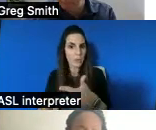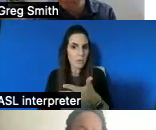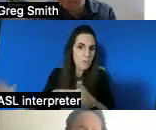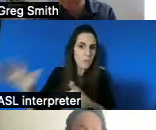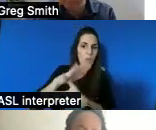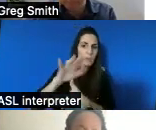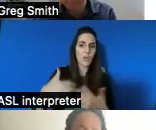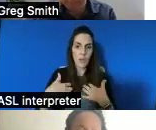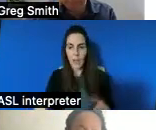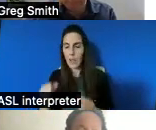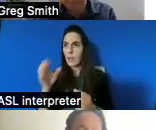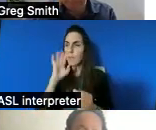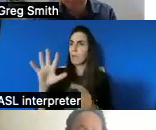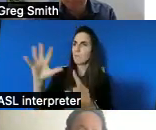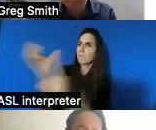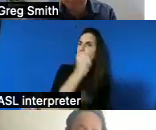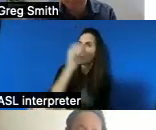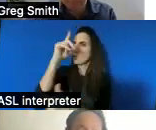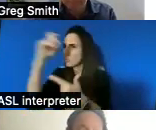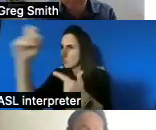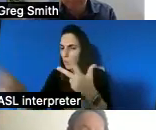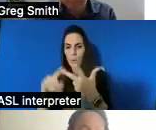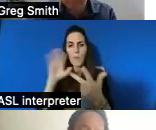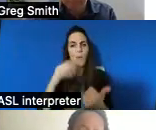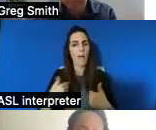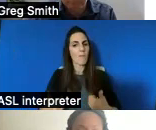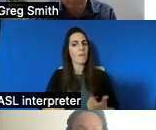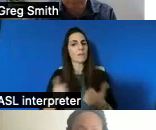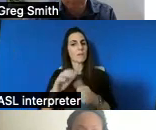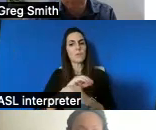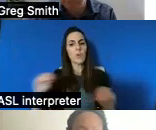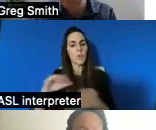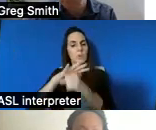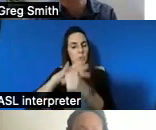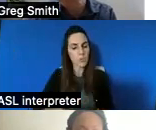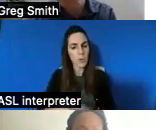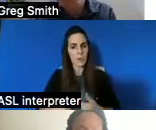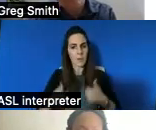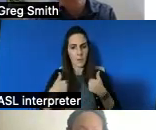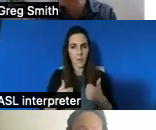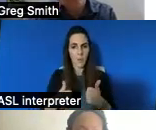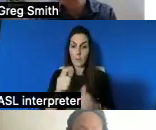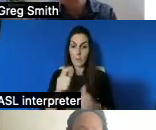enjoy a relatively stress-free life being smart with your finances can really have an incredible